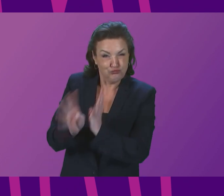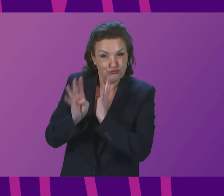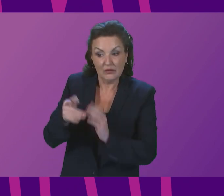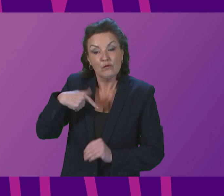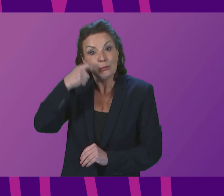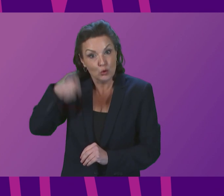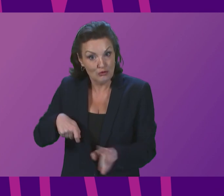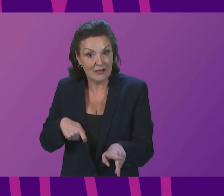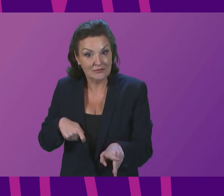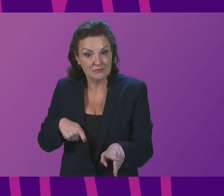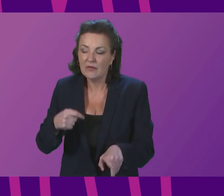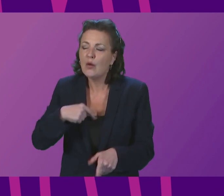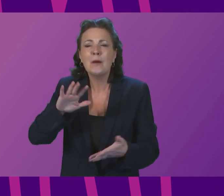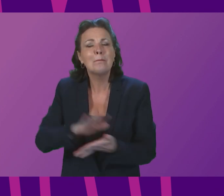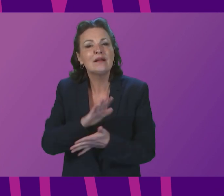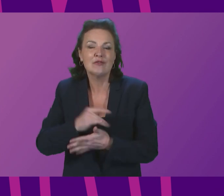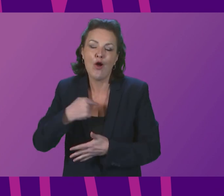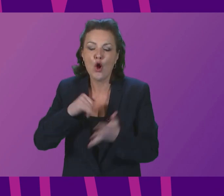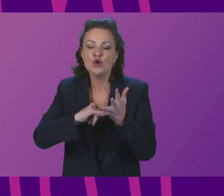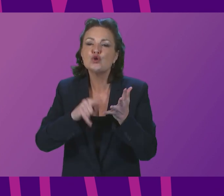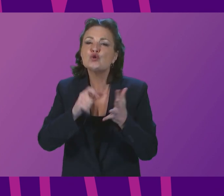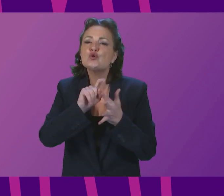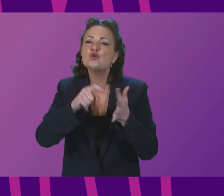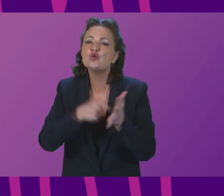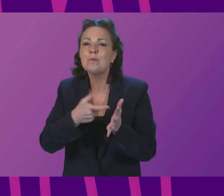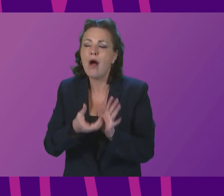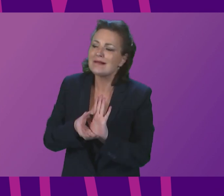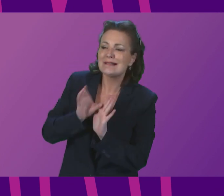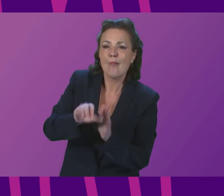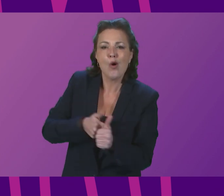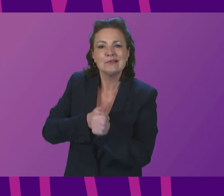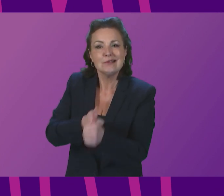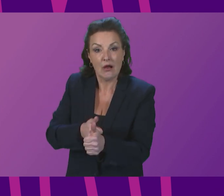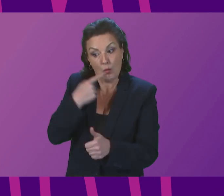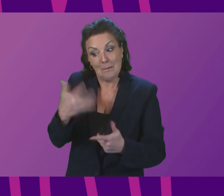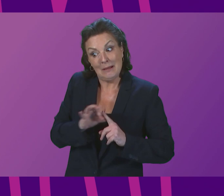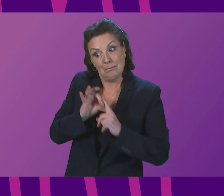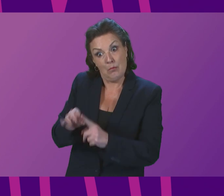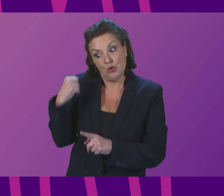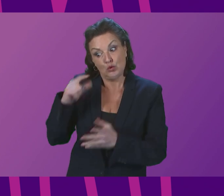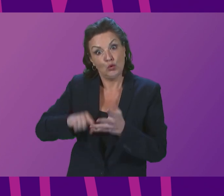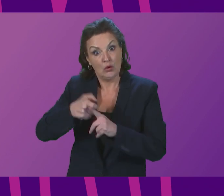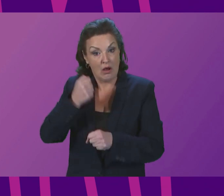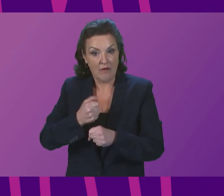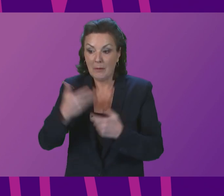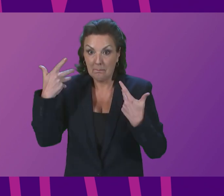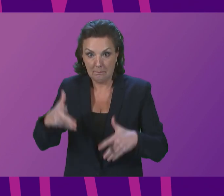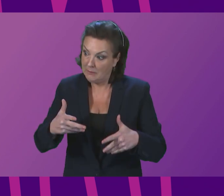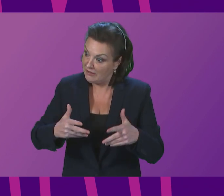We are pleased that the supersponsor scheme that we proposed to the UK Government went live on Friday.